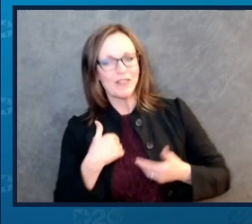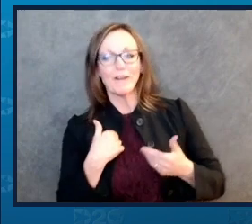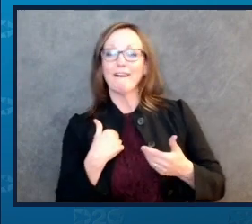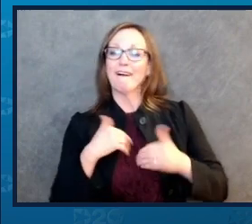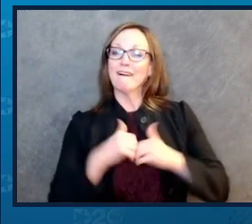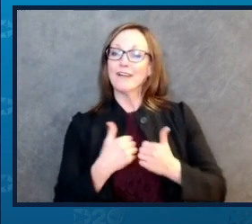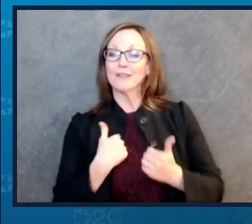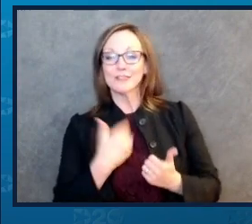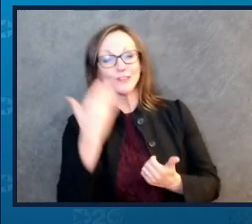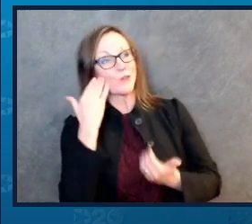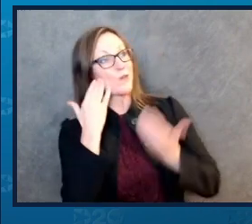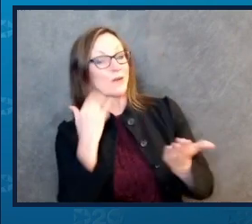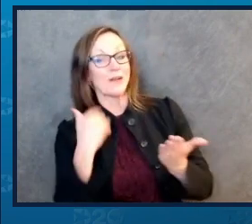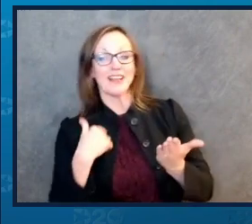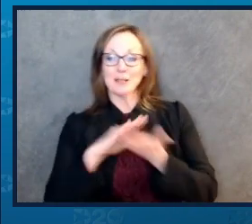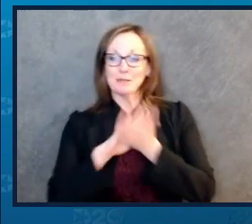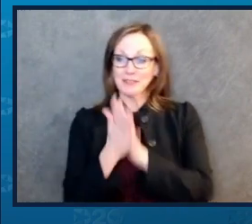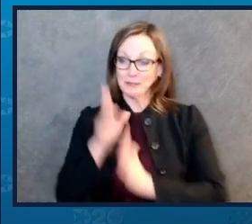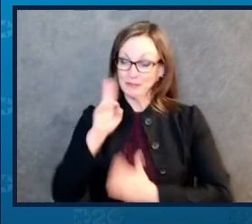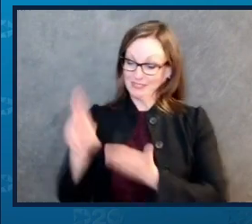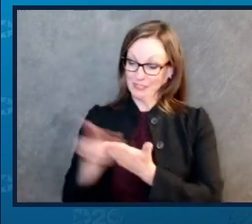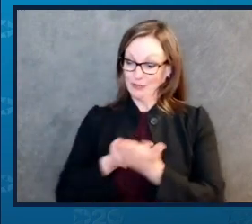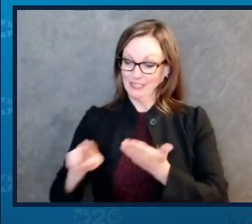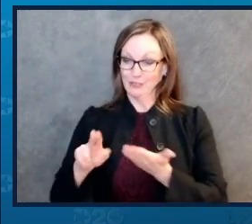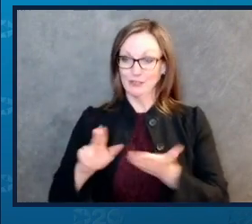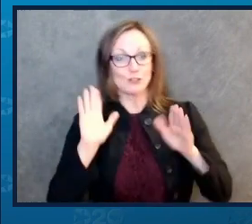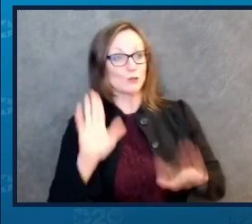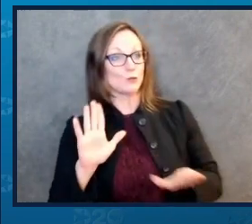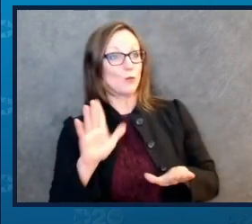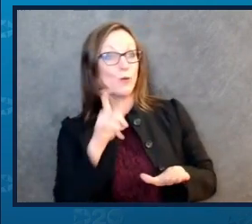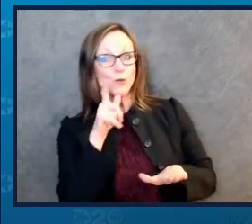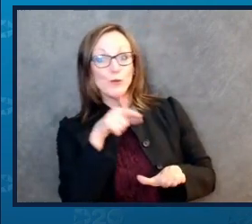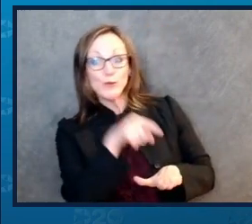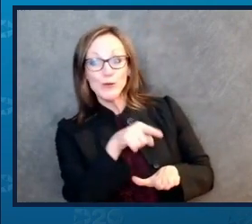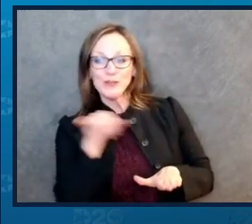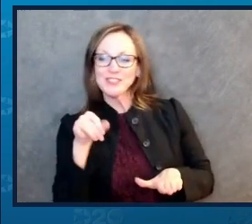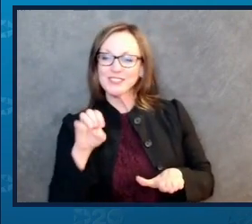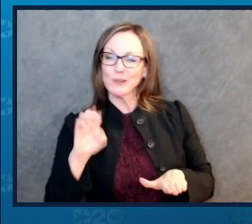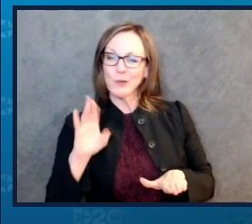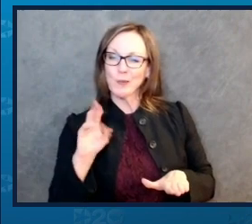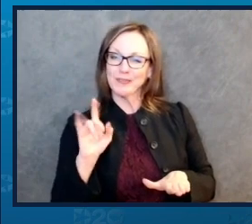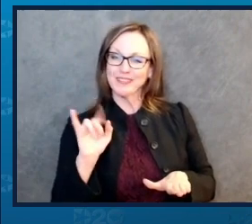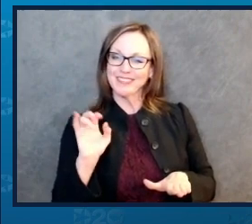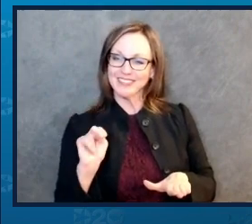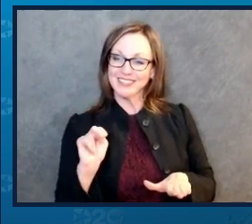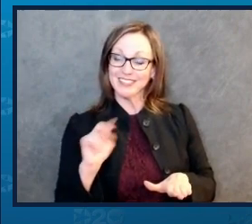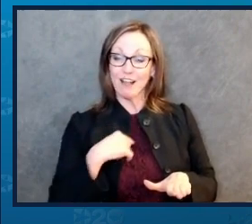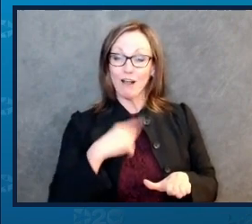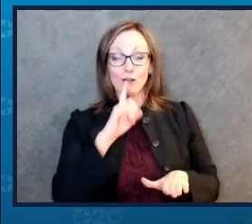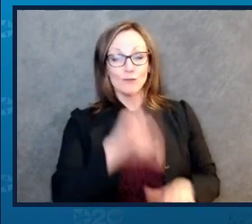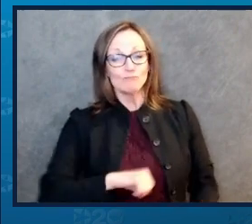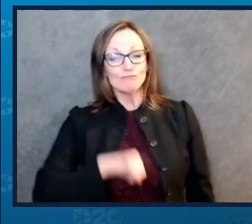LABOR WAS ONE OF THE PROUDEST MOPS OF MY LIFE. MY PARENTS REALIZED THEY HAD